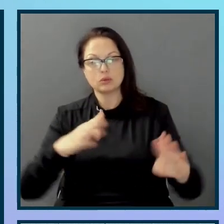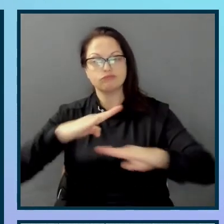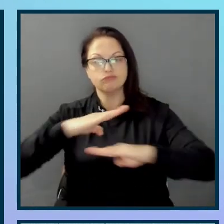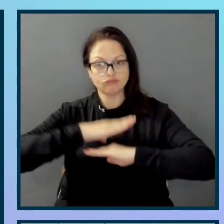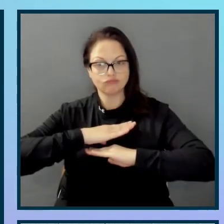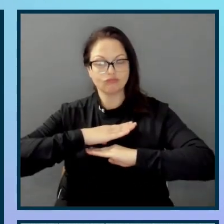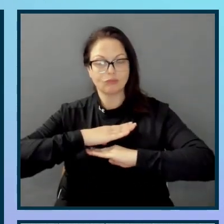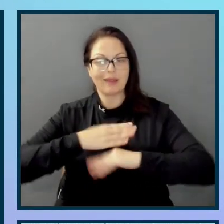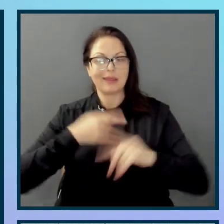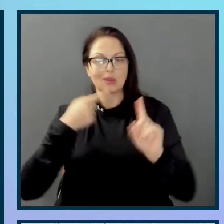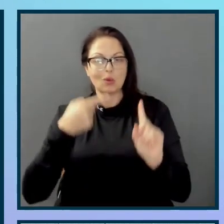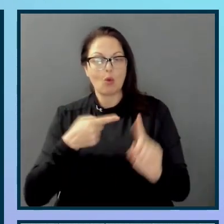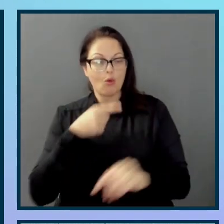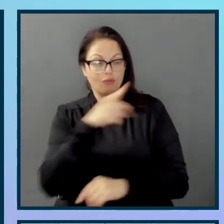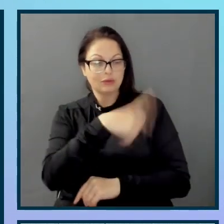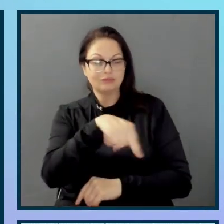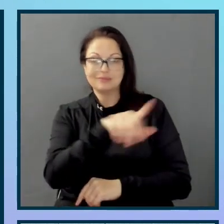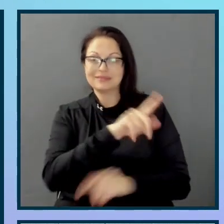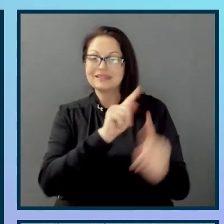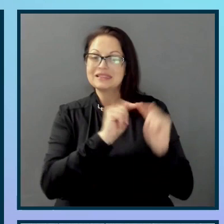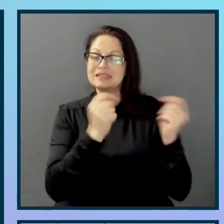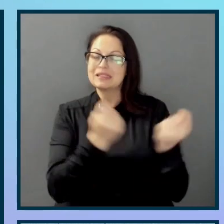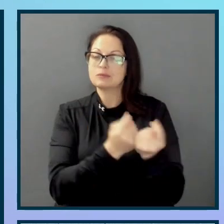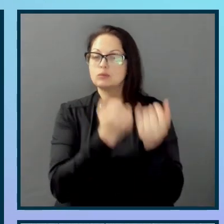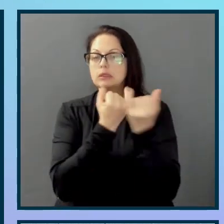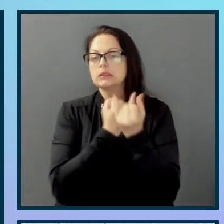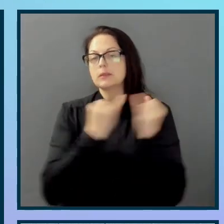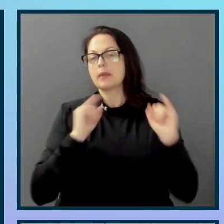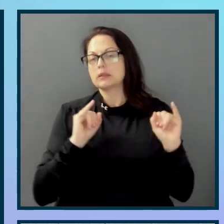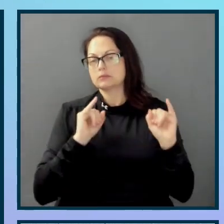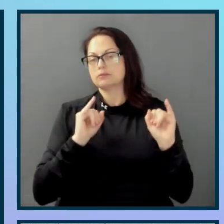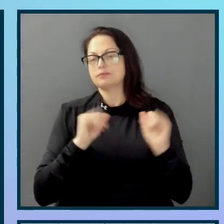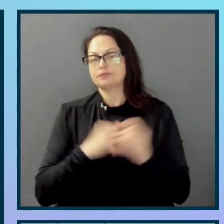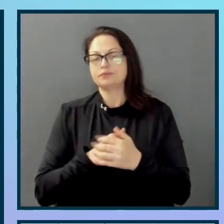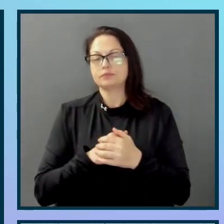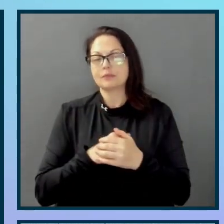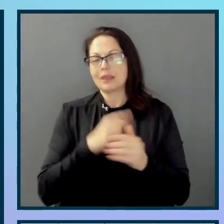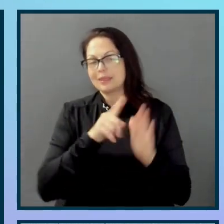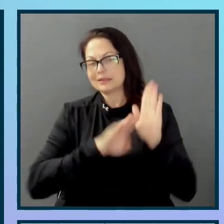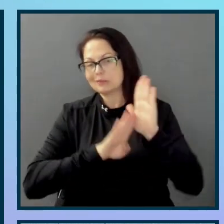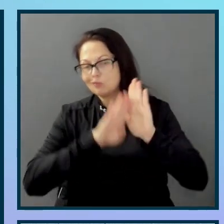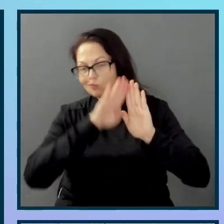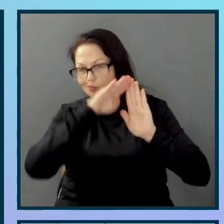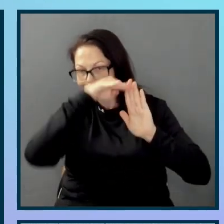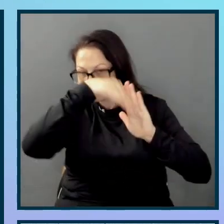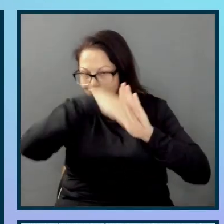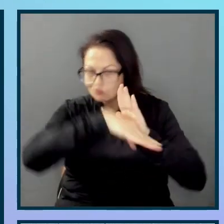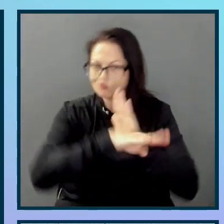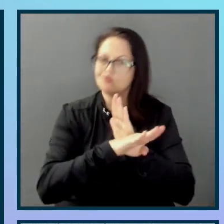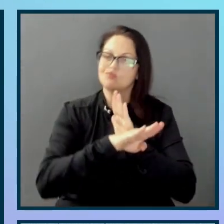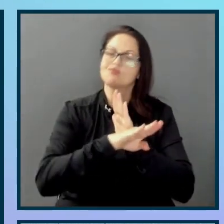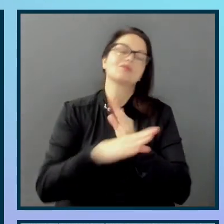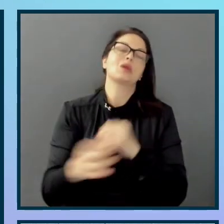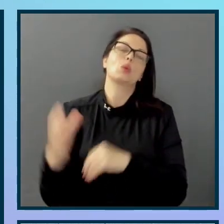The chart I'm showing on screen demonstrates the curve of the coaching engagement through team self-sufficiency.